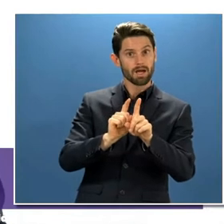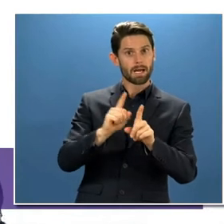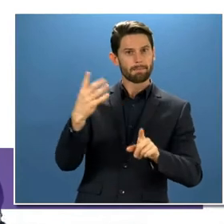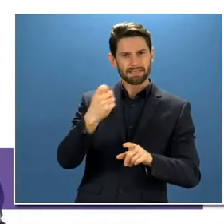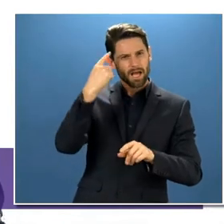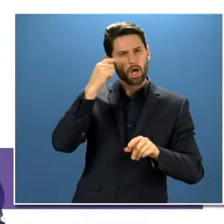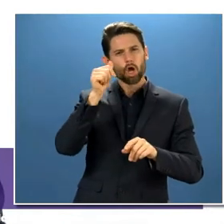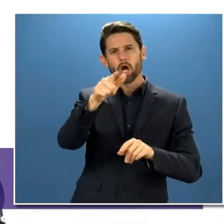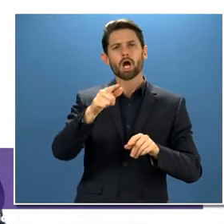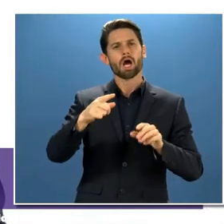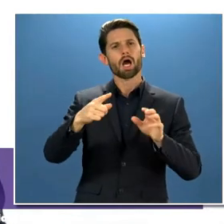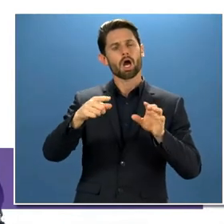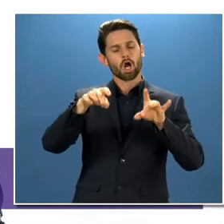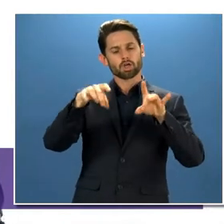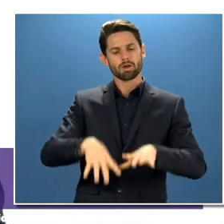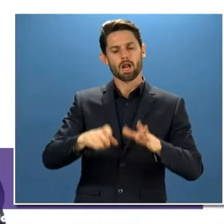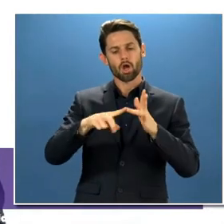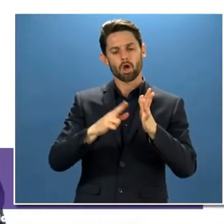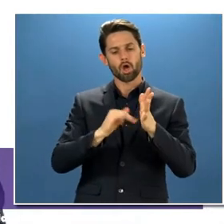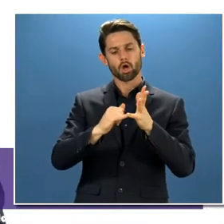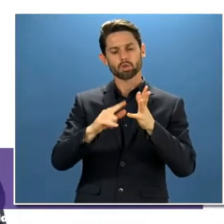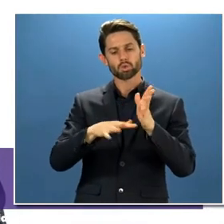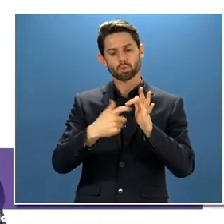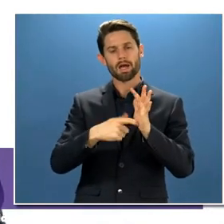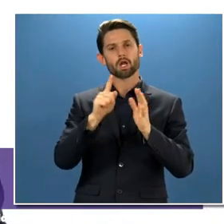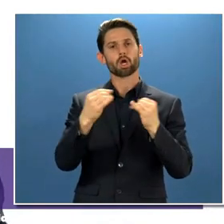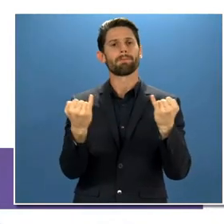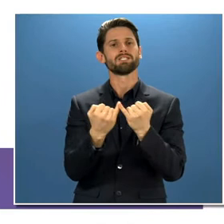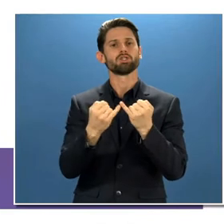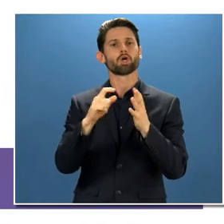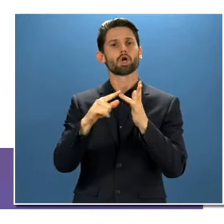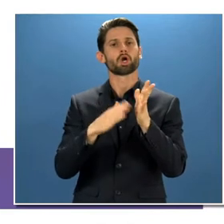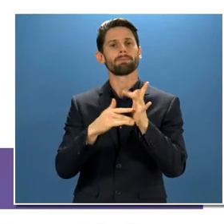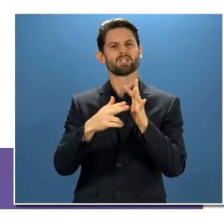Consumer Commission can do in areas such as consumer protection, but at the same